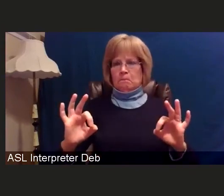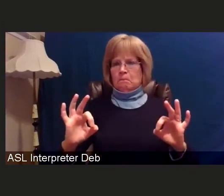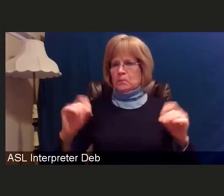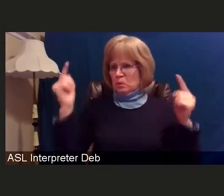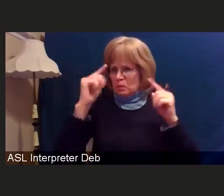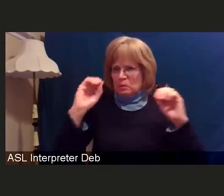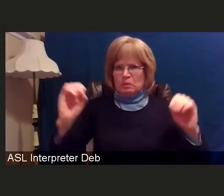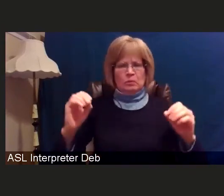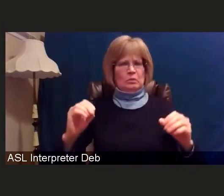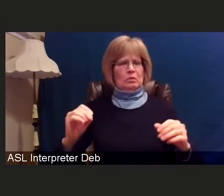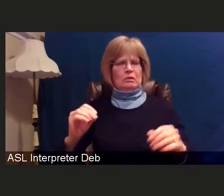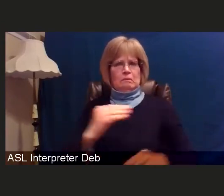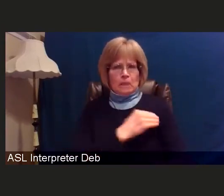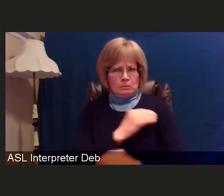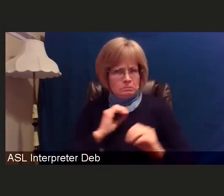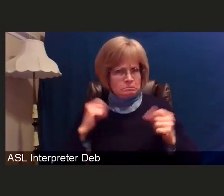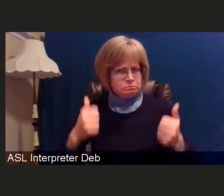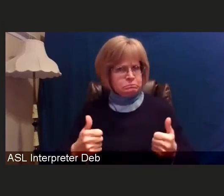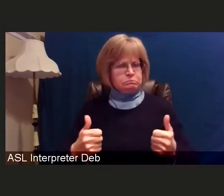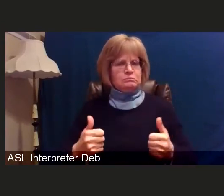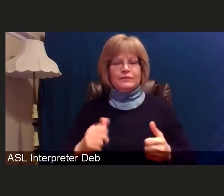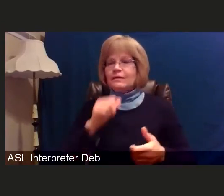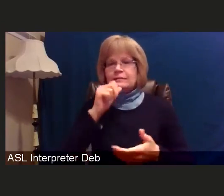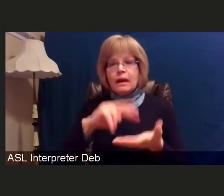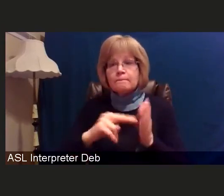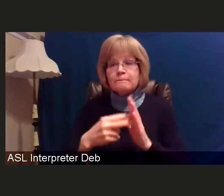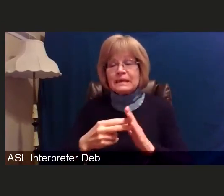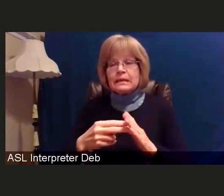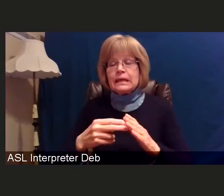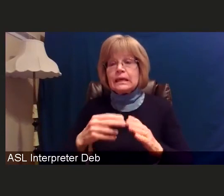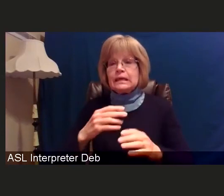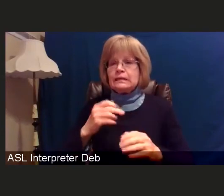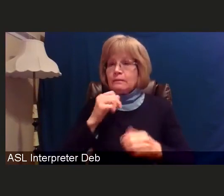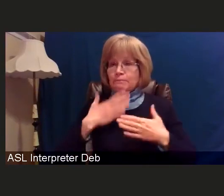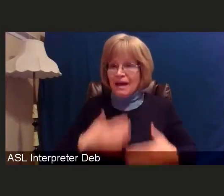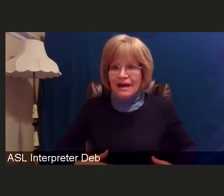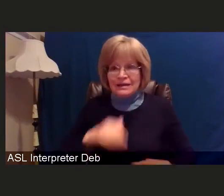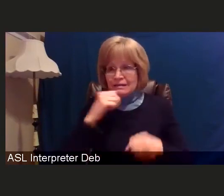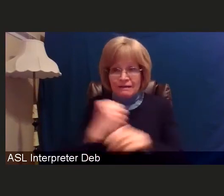it does not mean that your immune system is not working. So don't worry about that either.